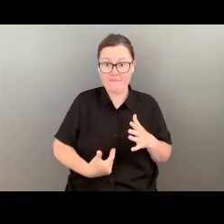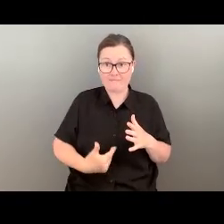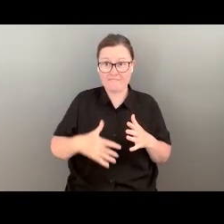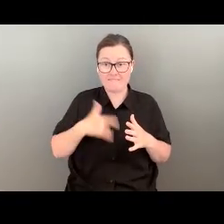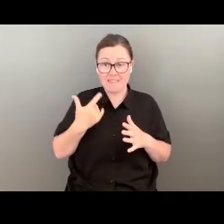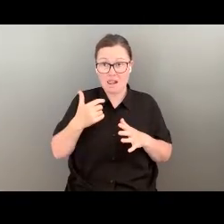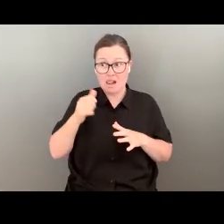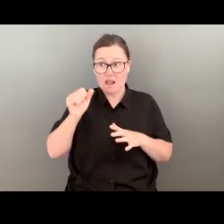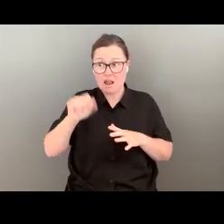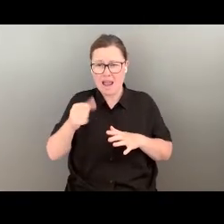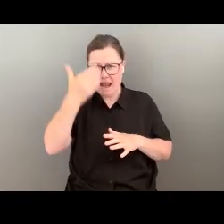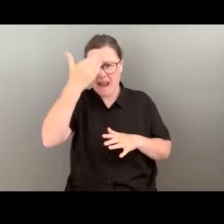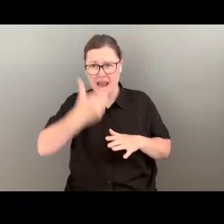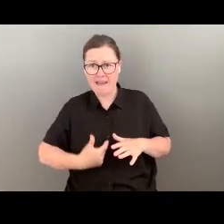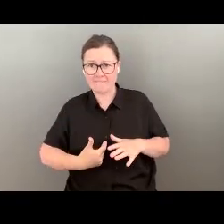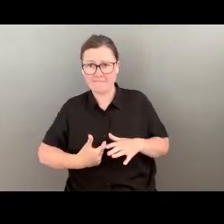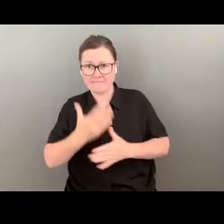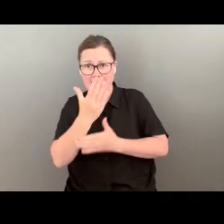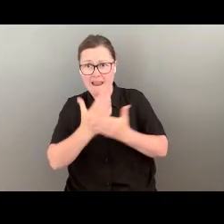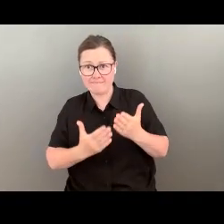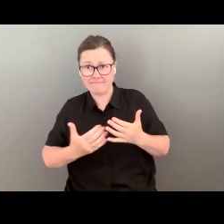And if you go to the next slide.